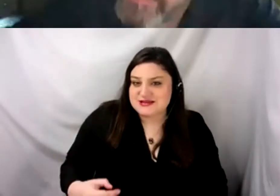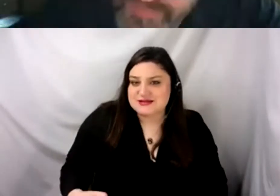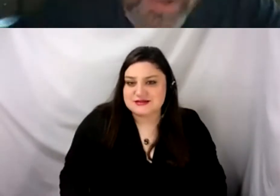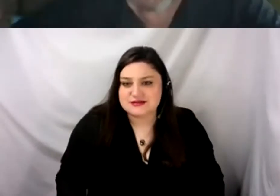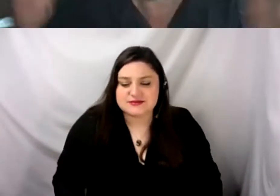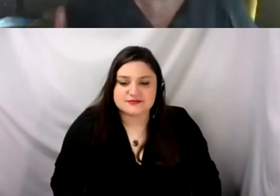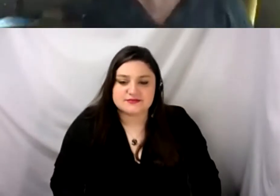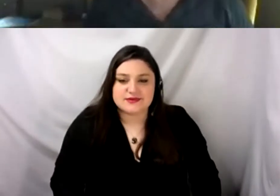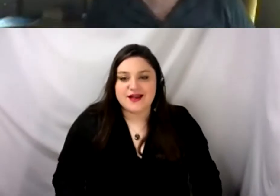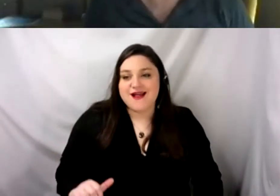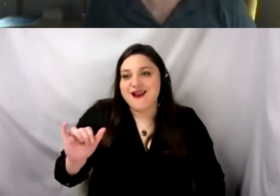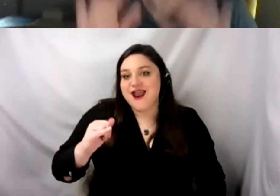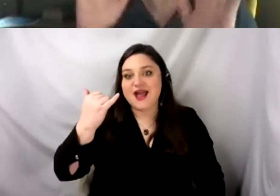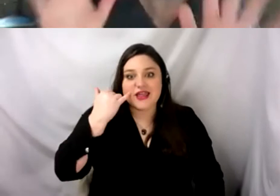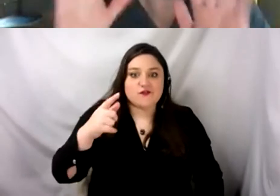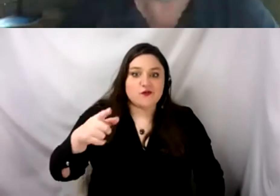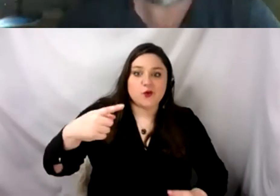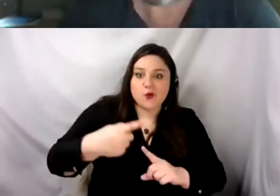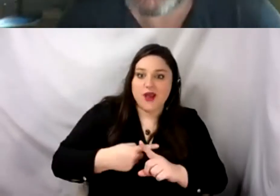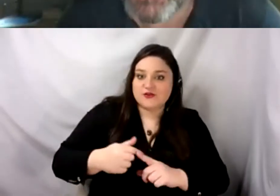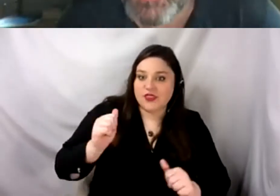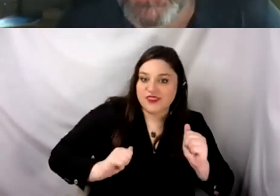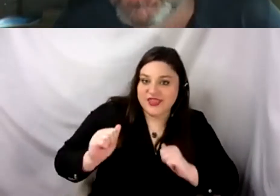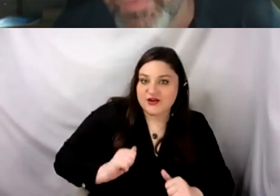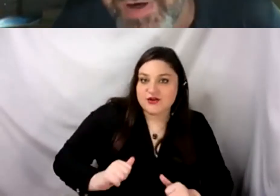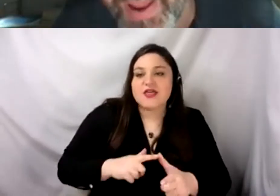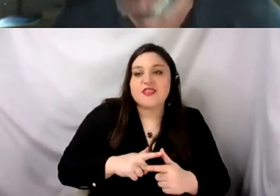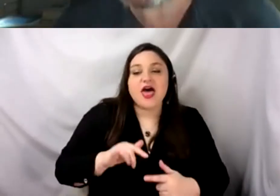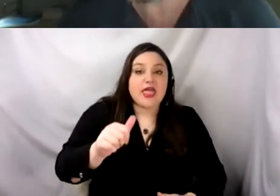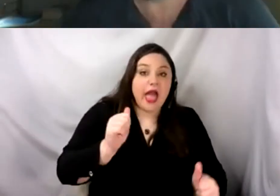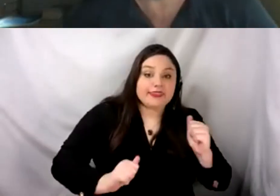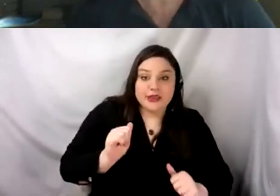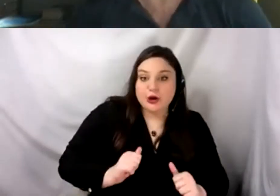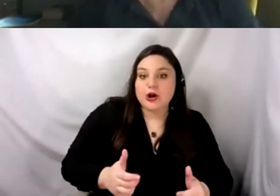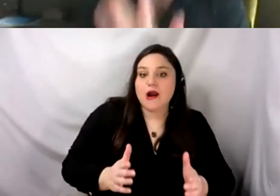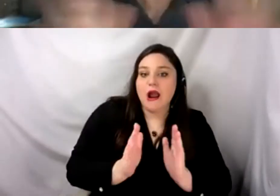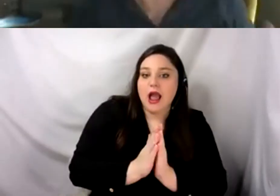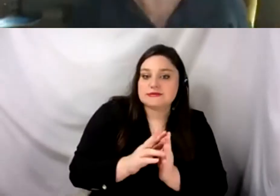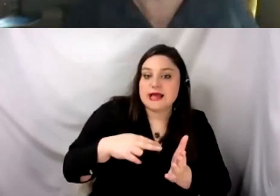and that theater is asking the dancers to wear masks. When the mandate is not asking for that.